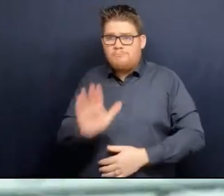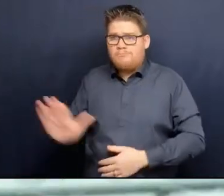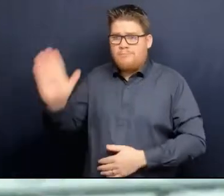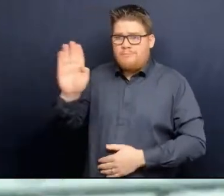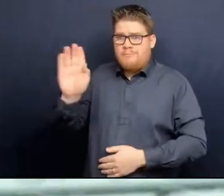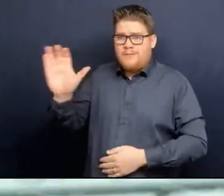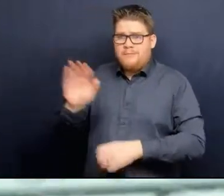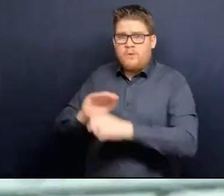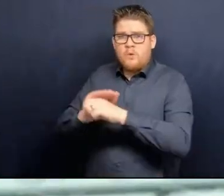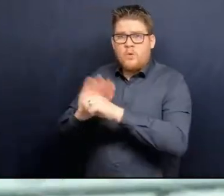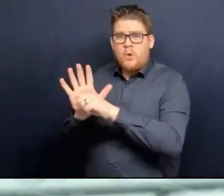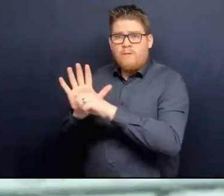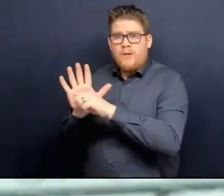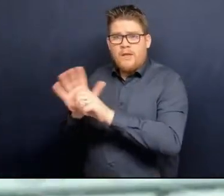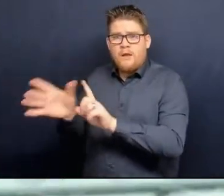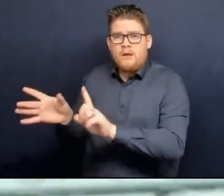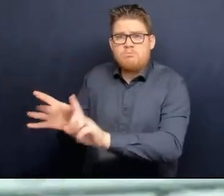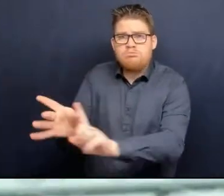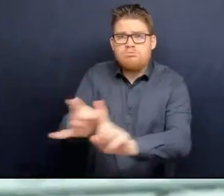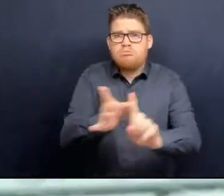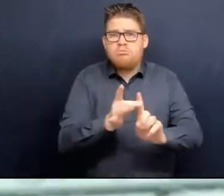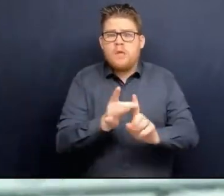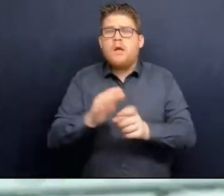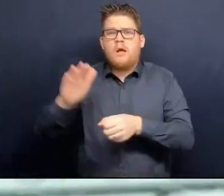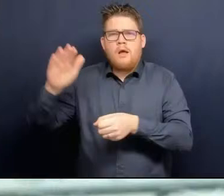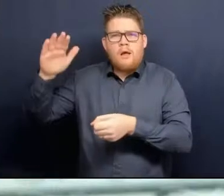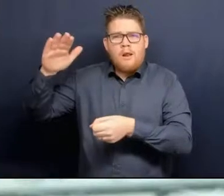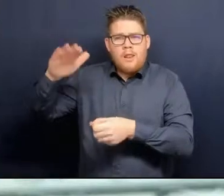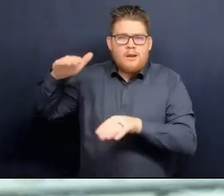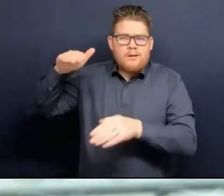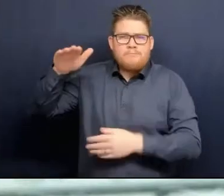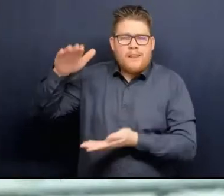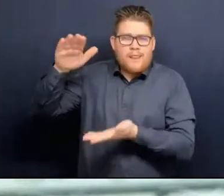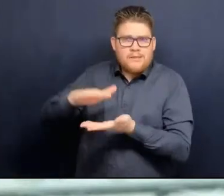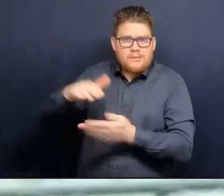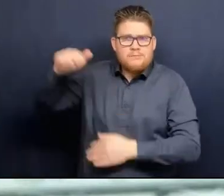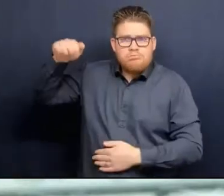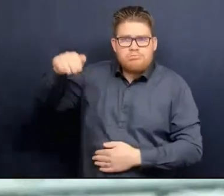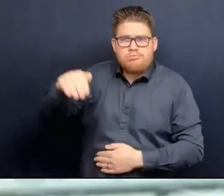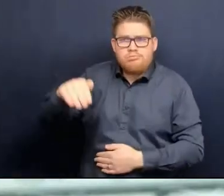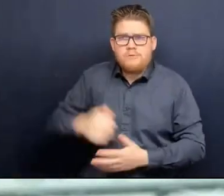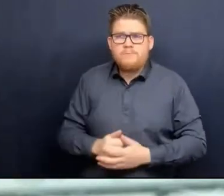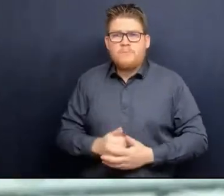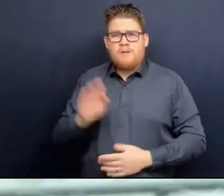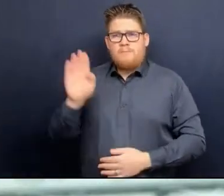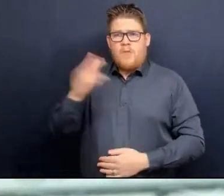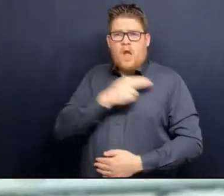parts of our province. The transmission of Covid is down, which in turn is relieving the